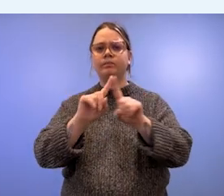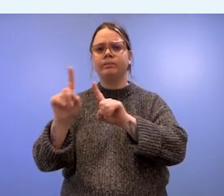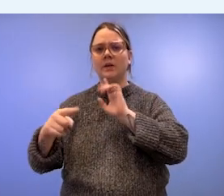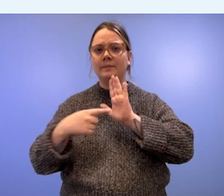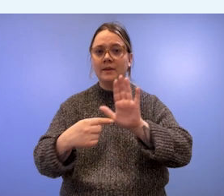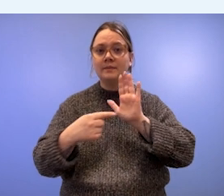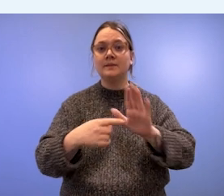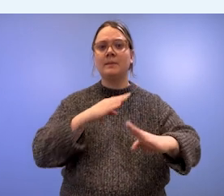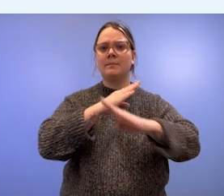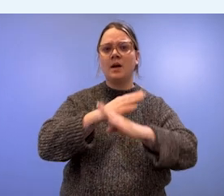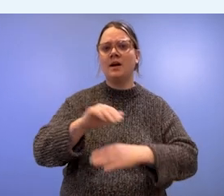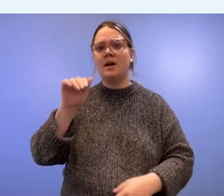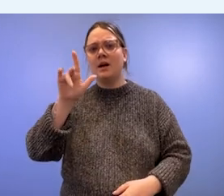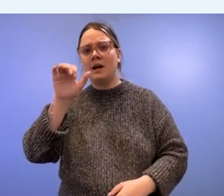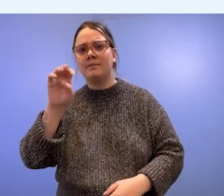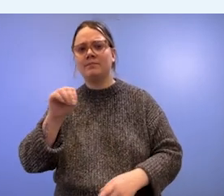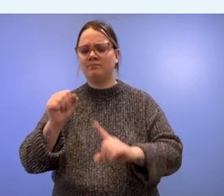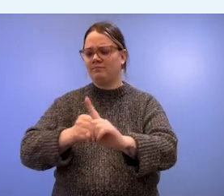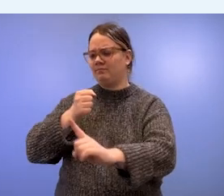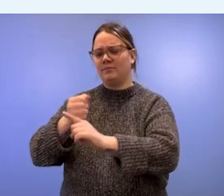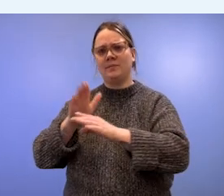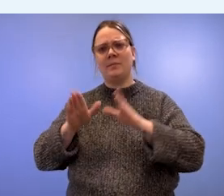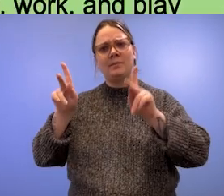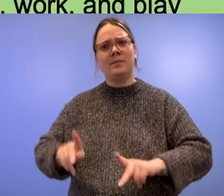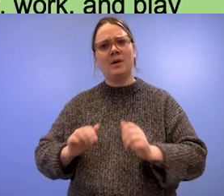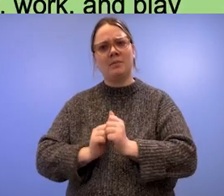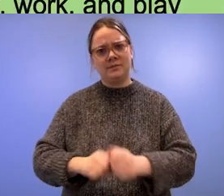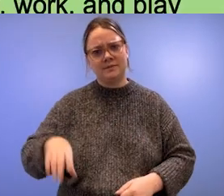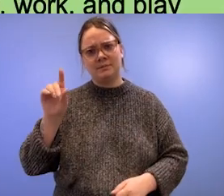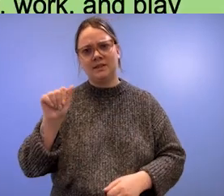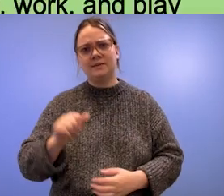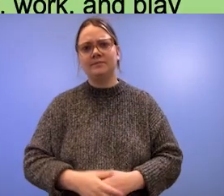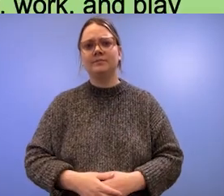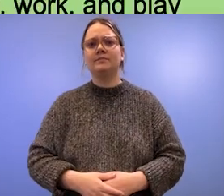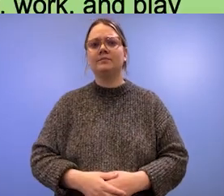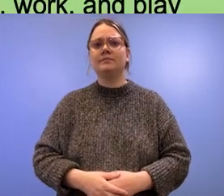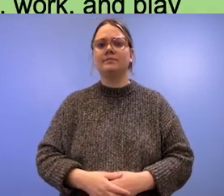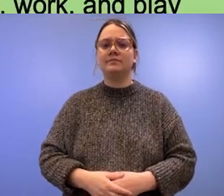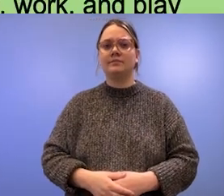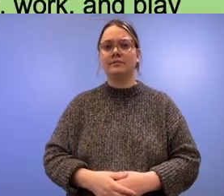and ableism and their impacts on persons with disabilities and outline practices to support